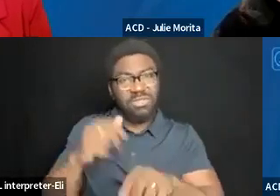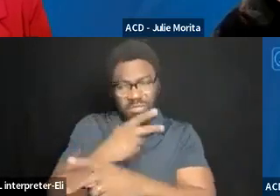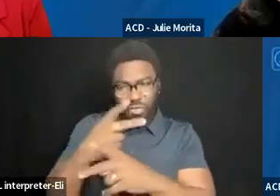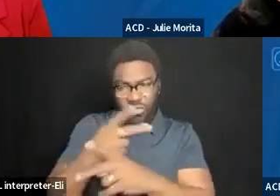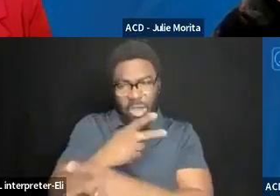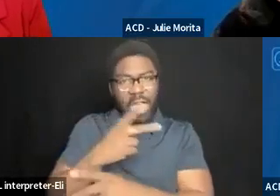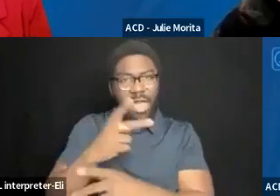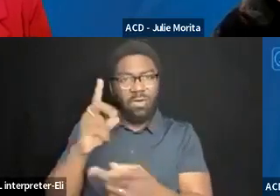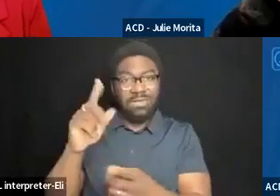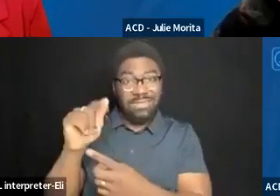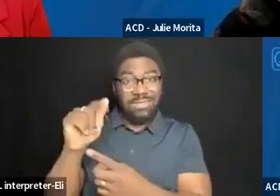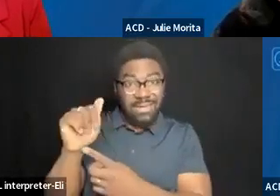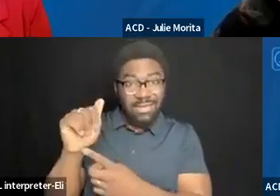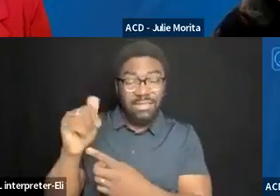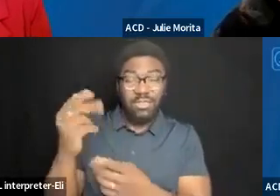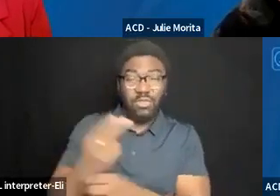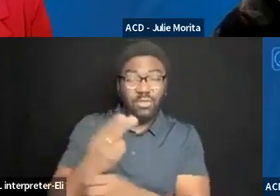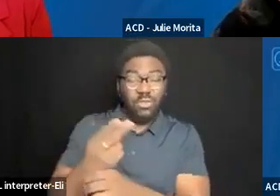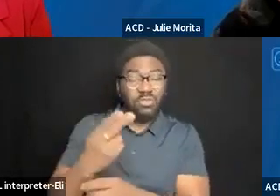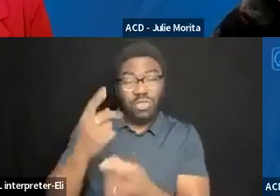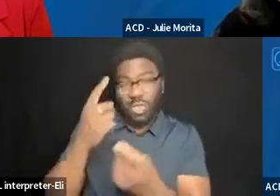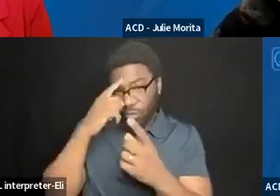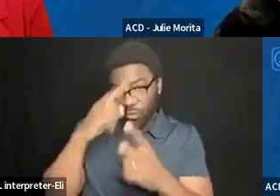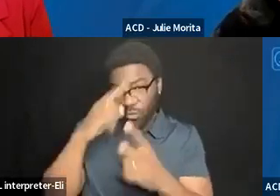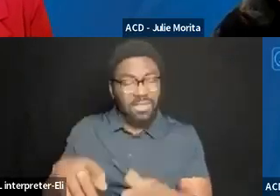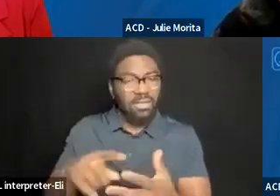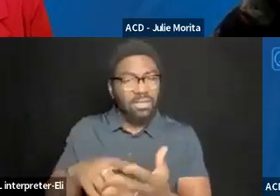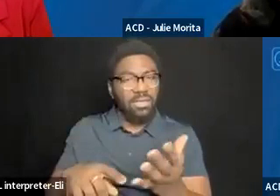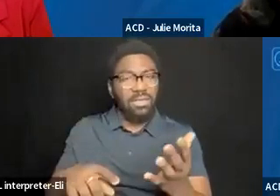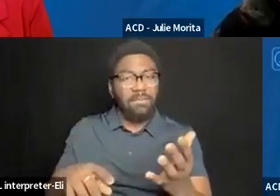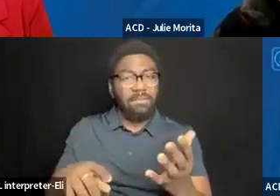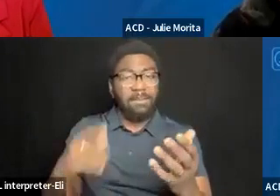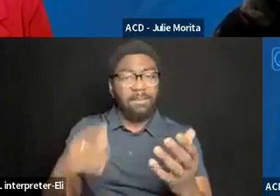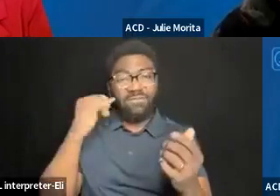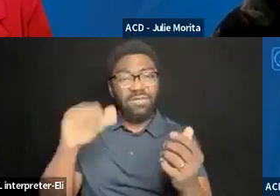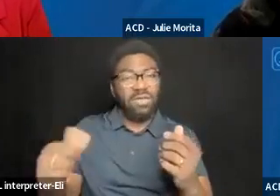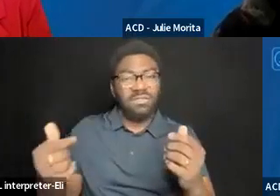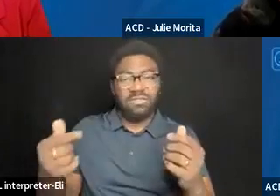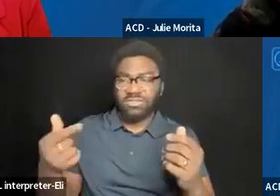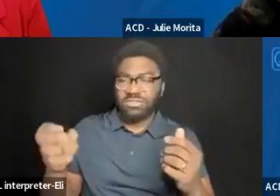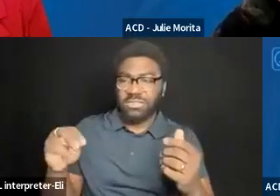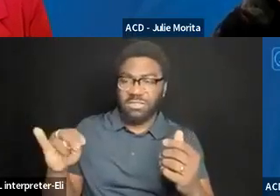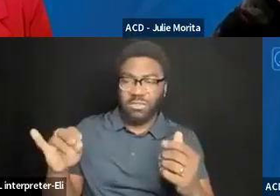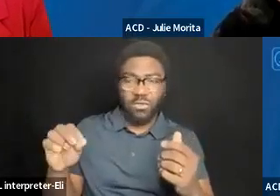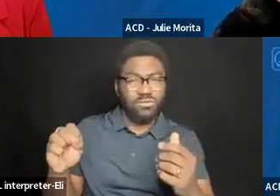for the JYNNEOS vaccine, when you're in the precipice of a public health emergency, you really don't want to be